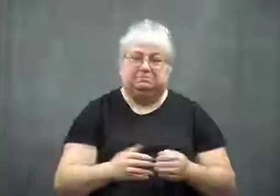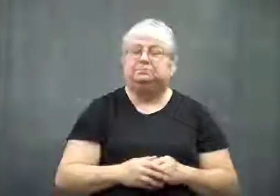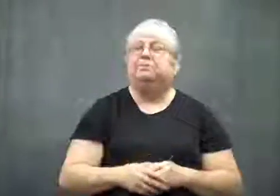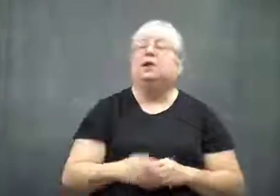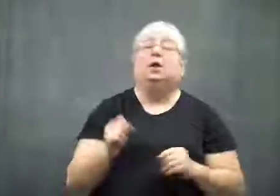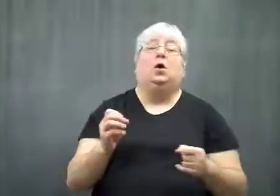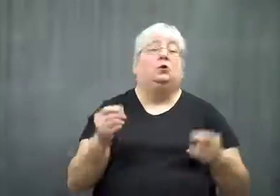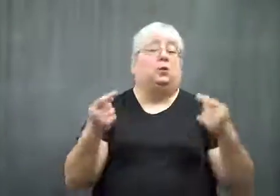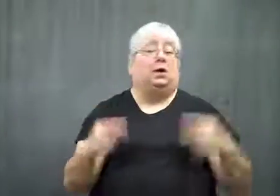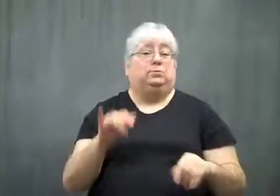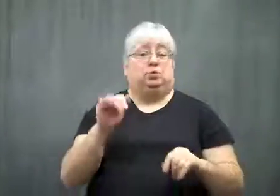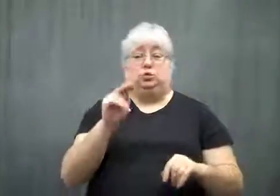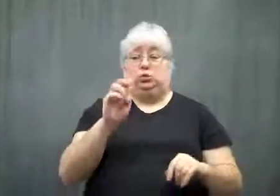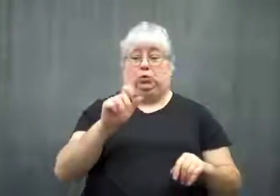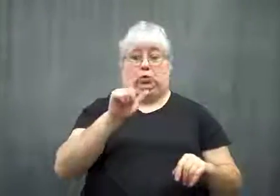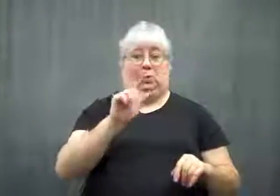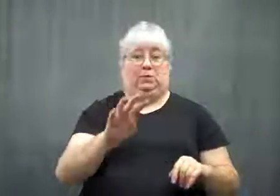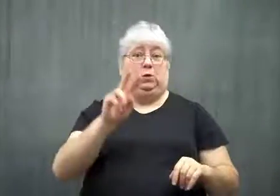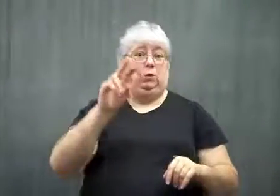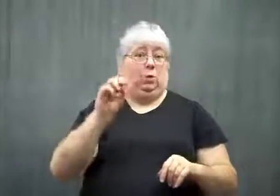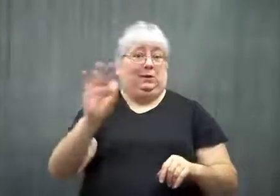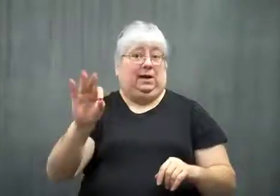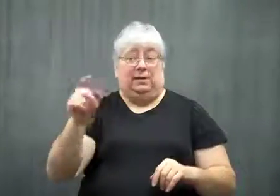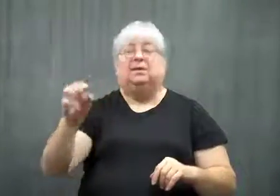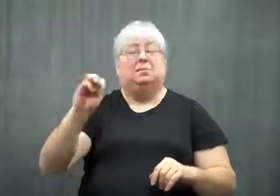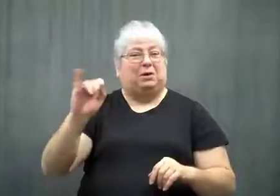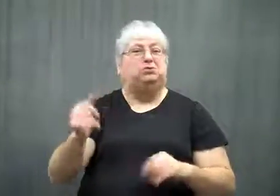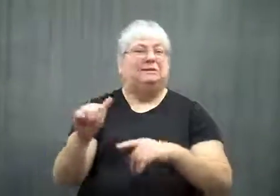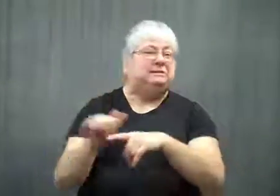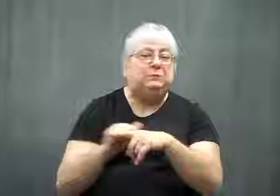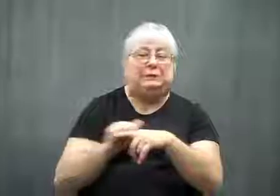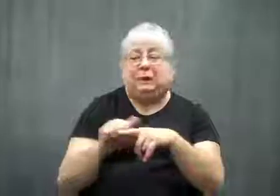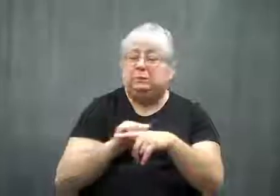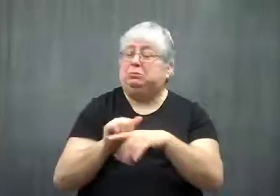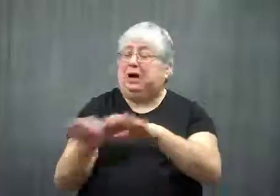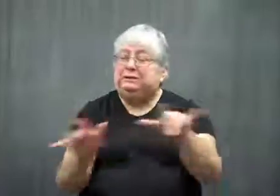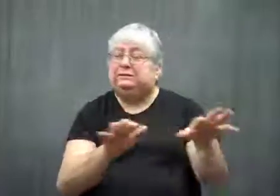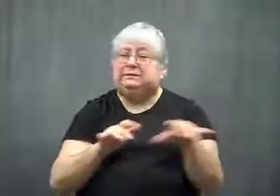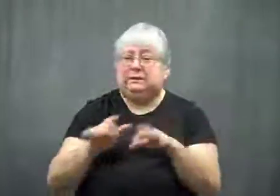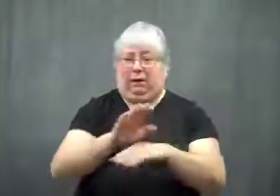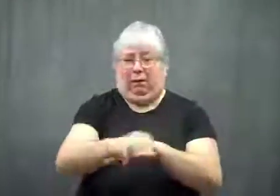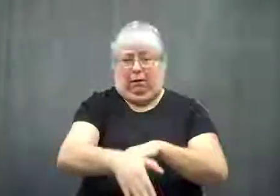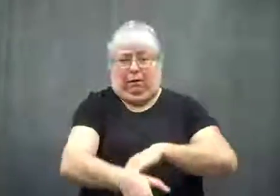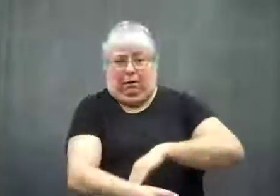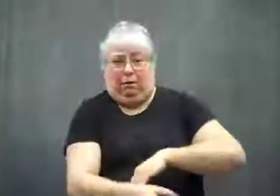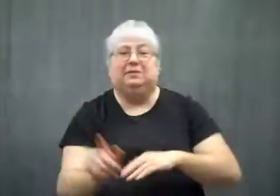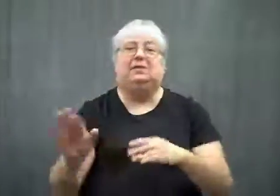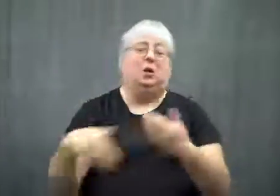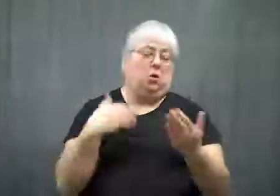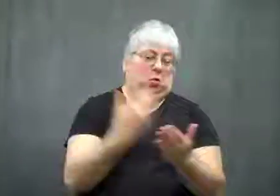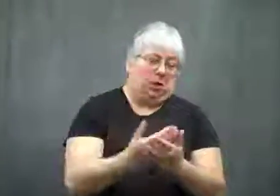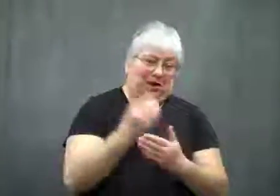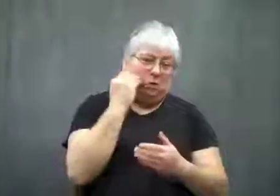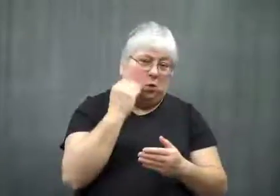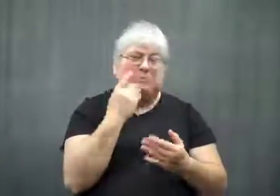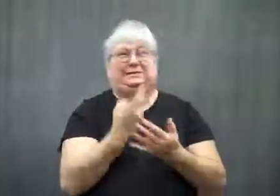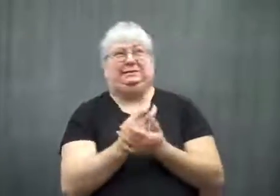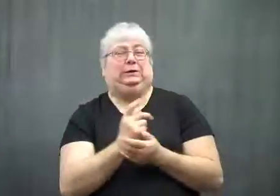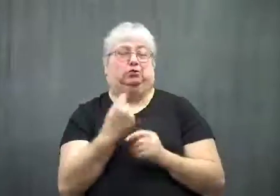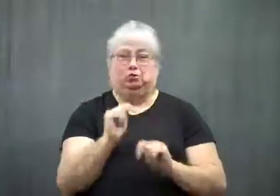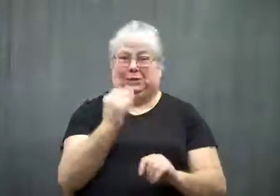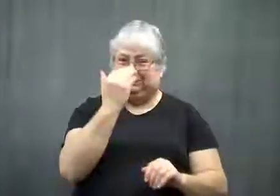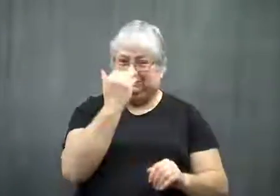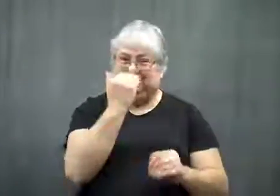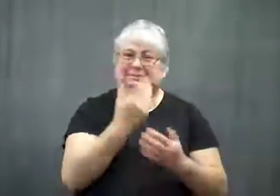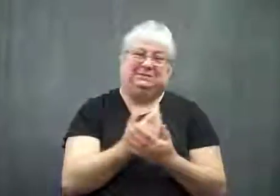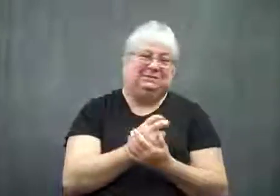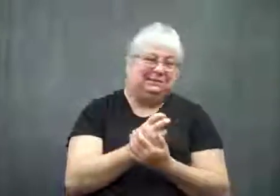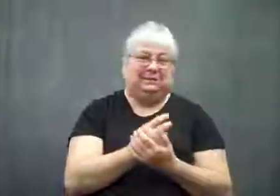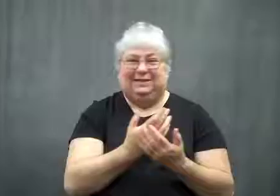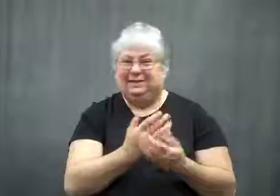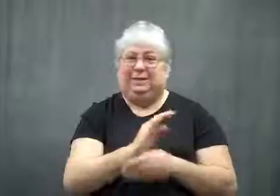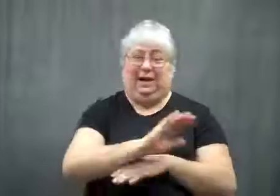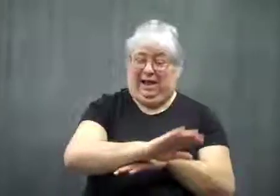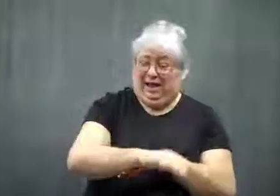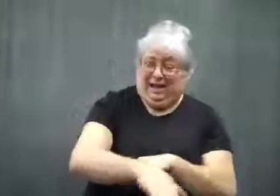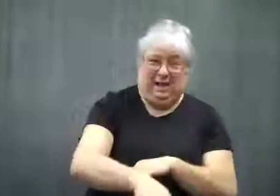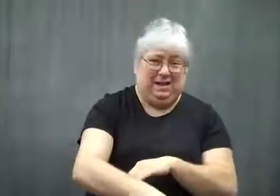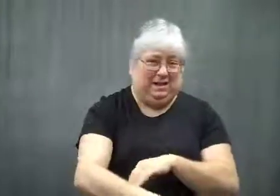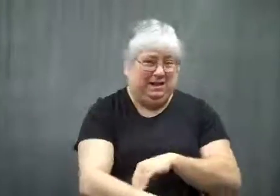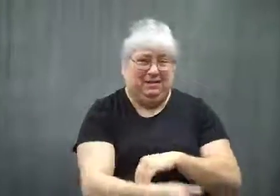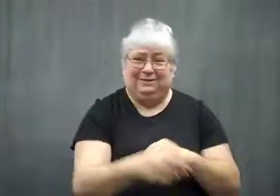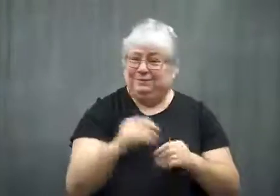On June 24th, Jackson rehearsed late into the night, then went home and tried to sleep.